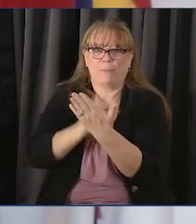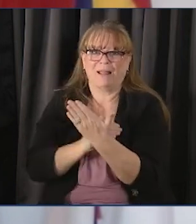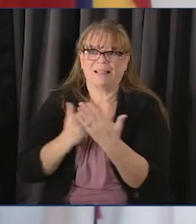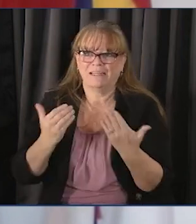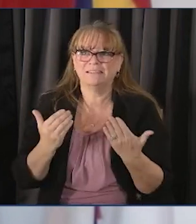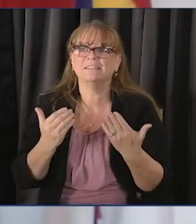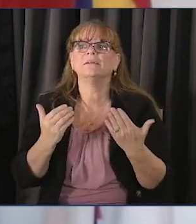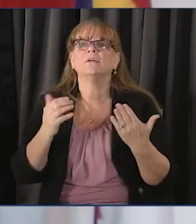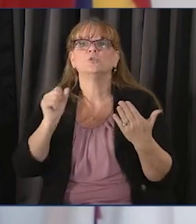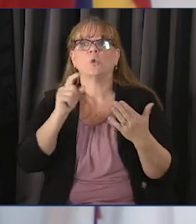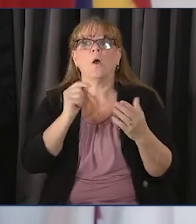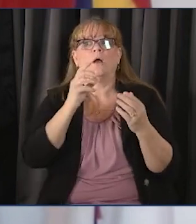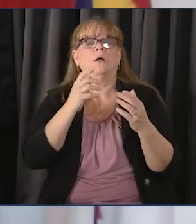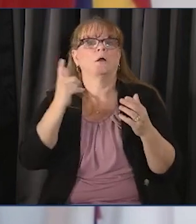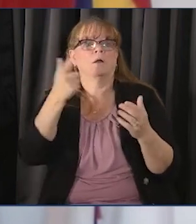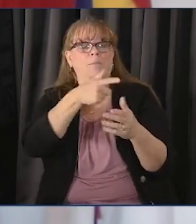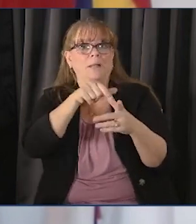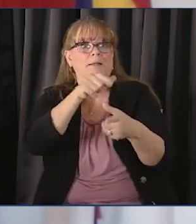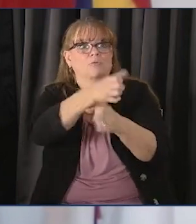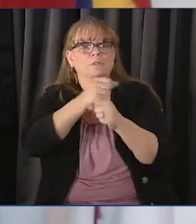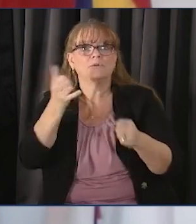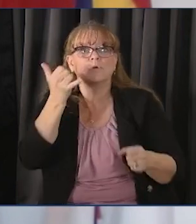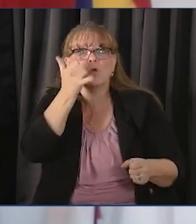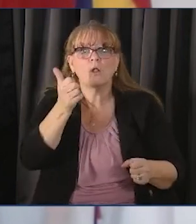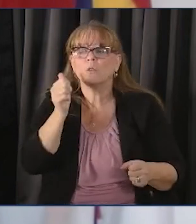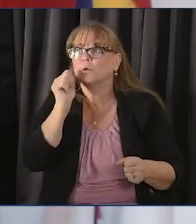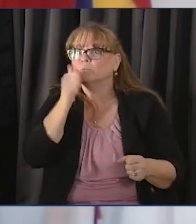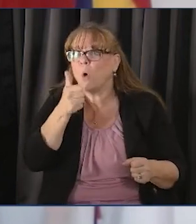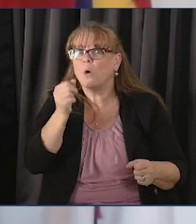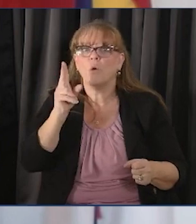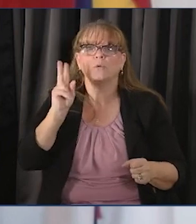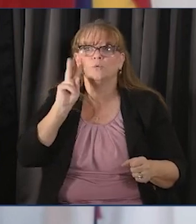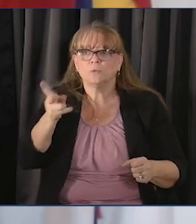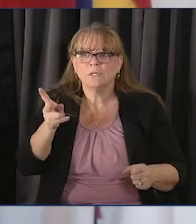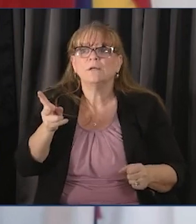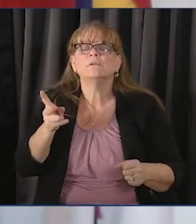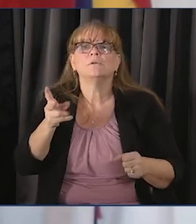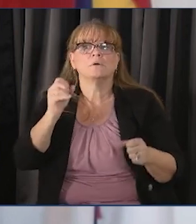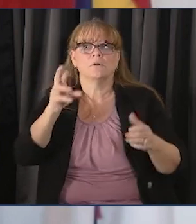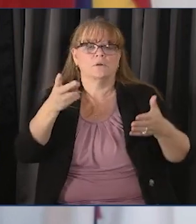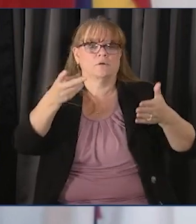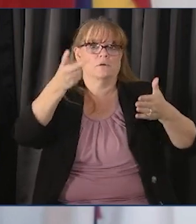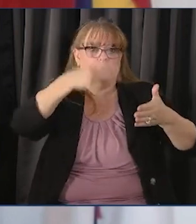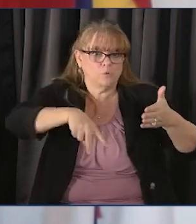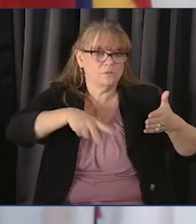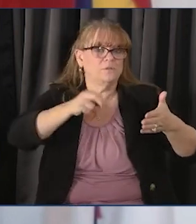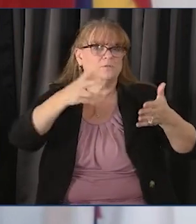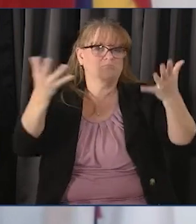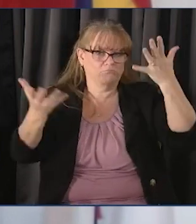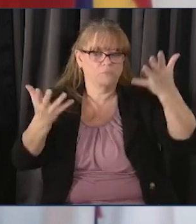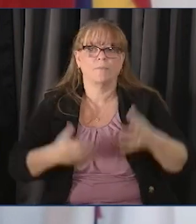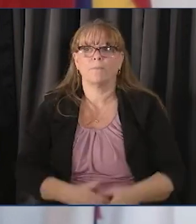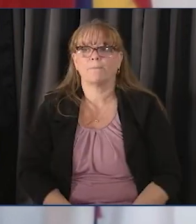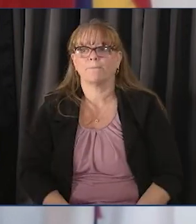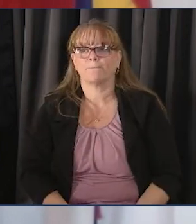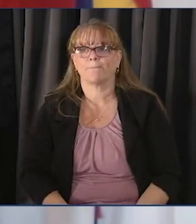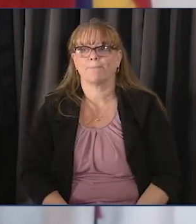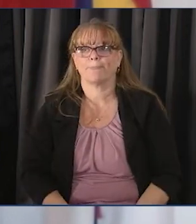no i do not thank you okay thank you and as the vaccine i'll just add that the vaccine